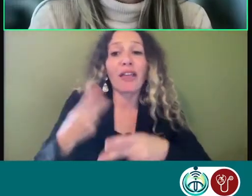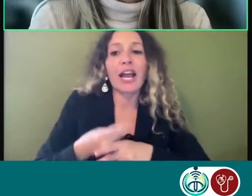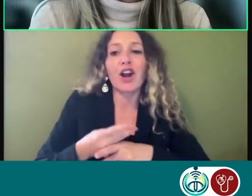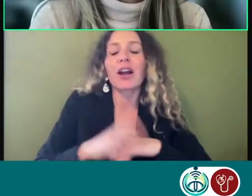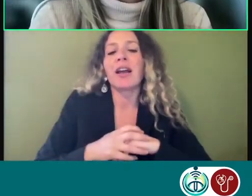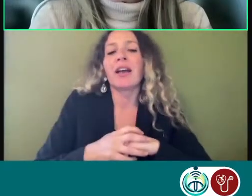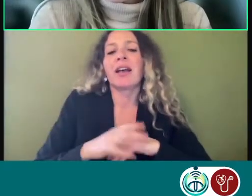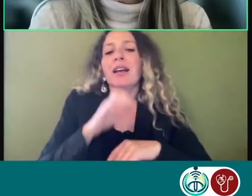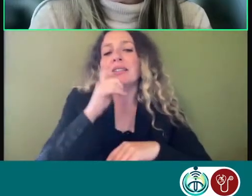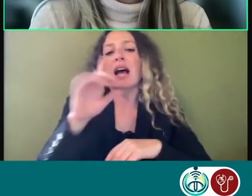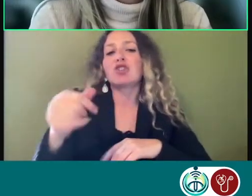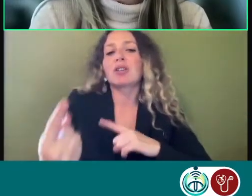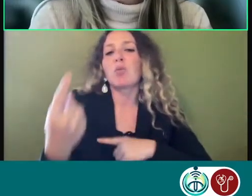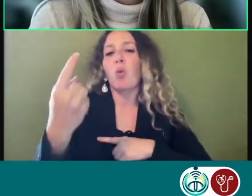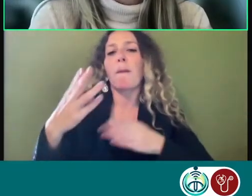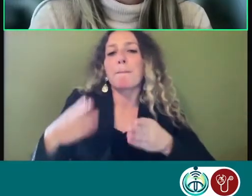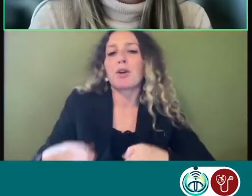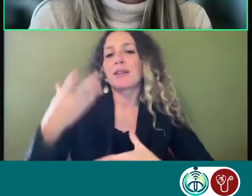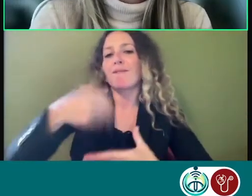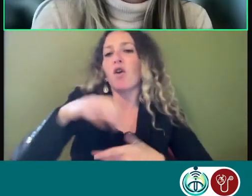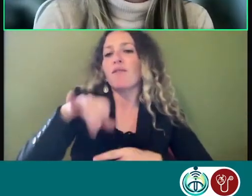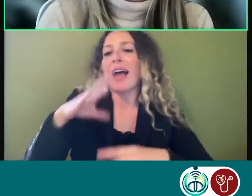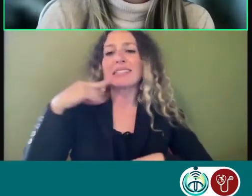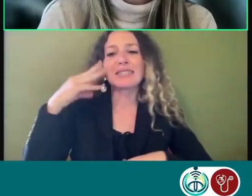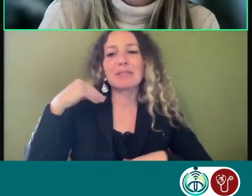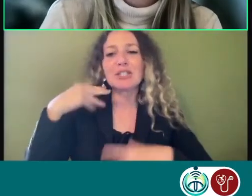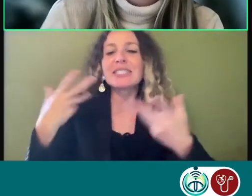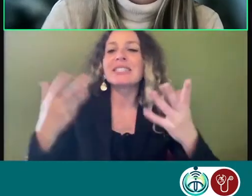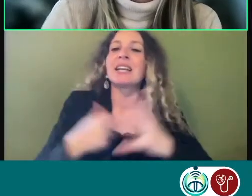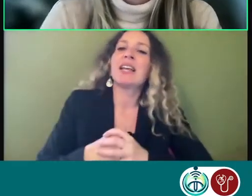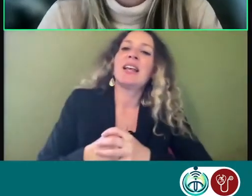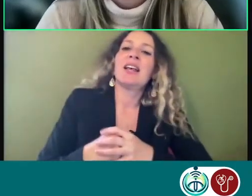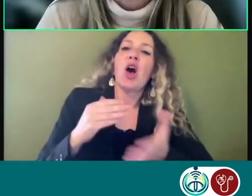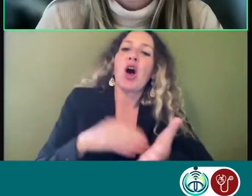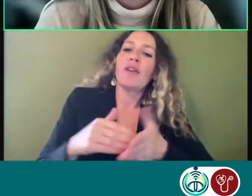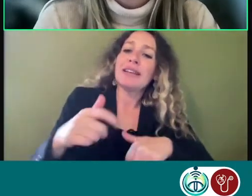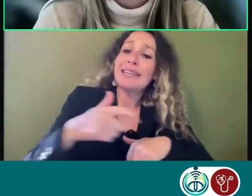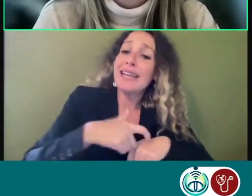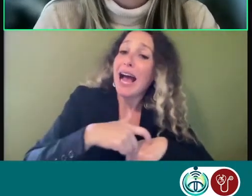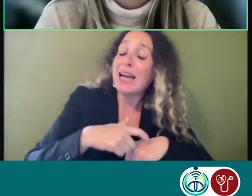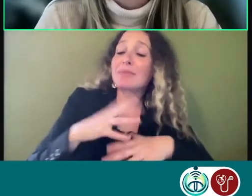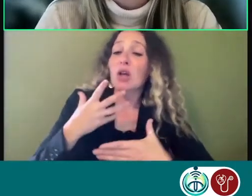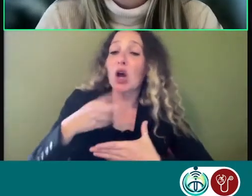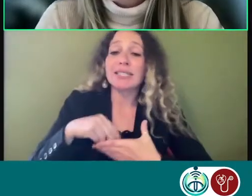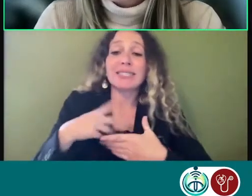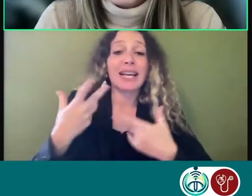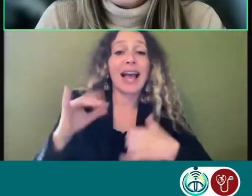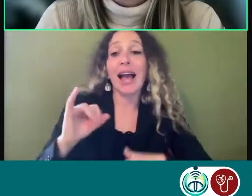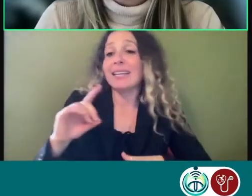in the health those healthcare experiences. Oftentimes, autistic and IDD individuals have